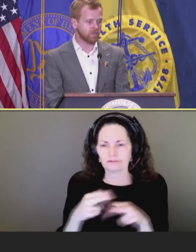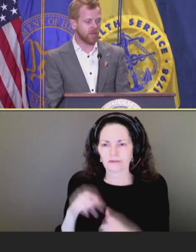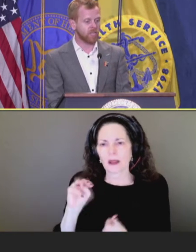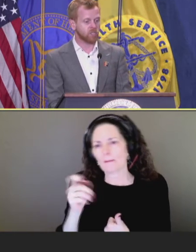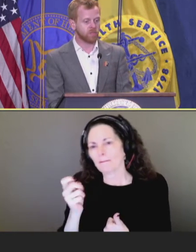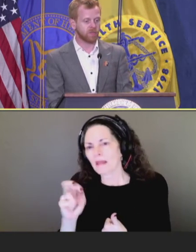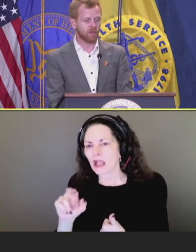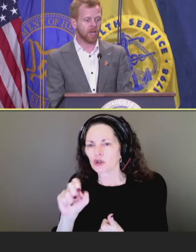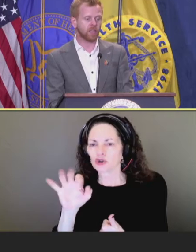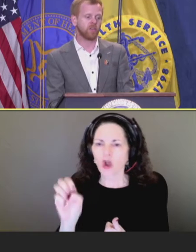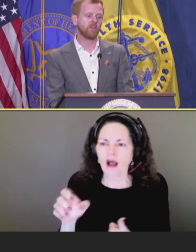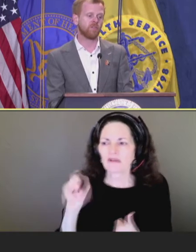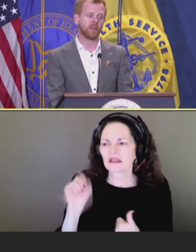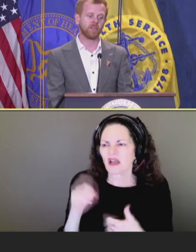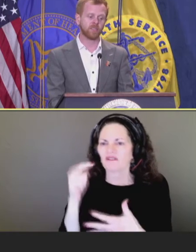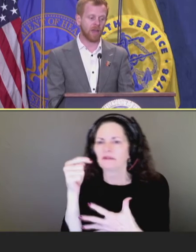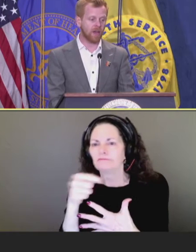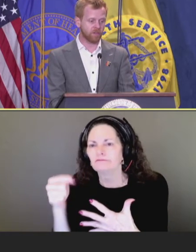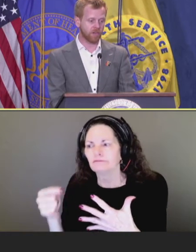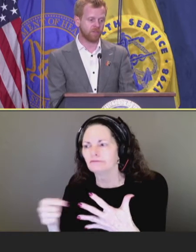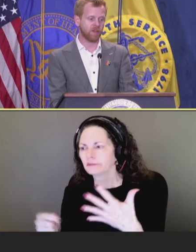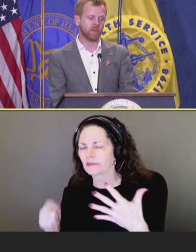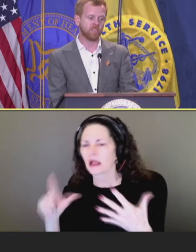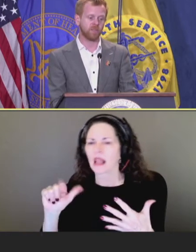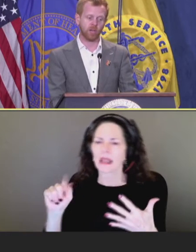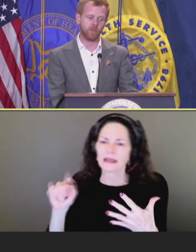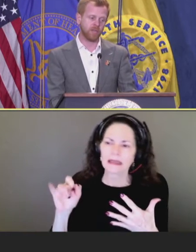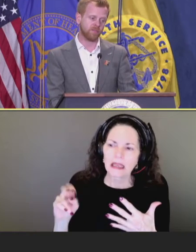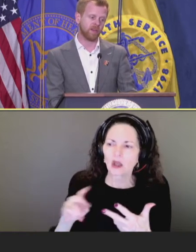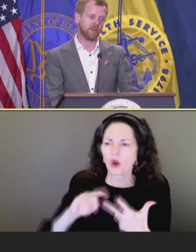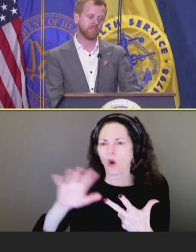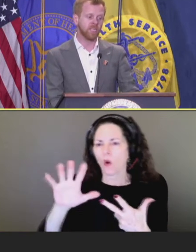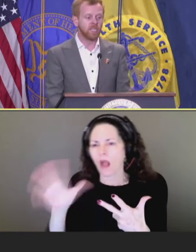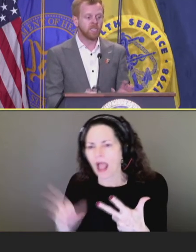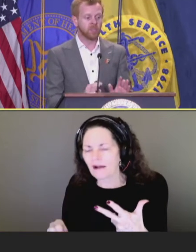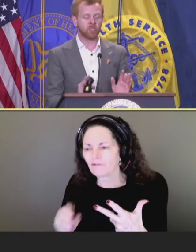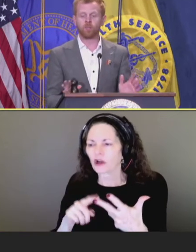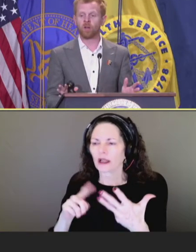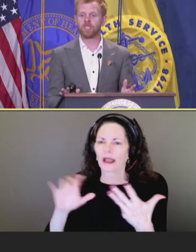of Asian Pacific Islander Affairs, of African Affairs, of Caribbean affairs. There's a broad